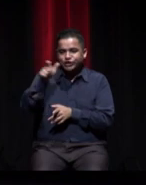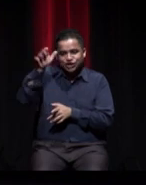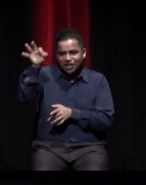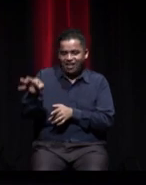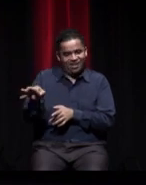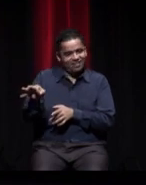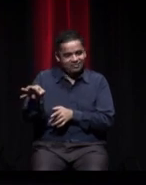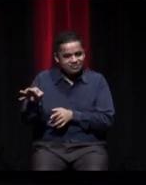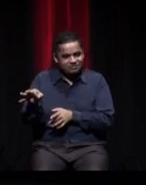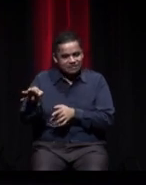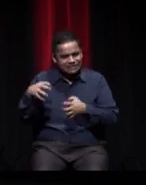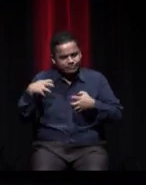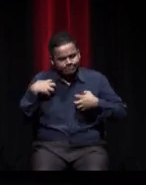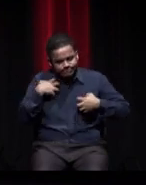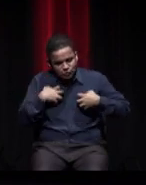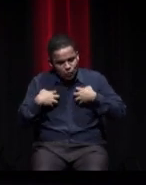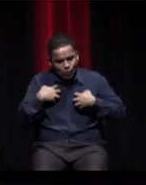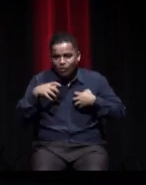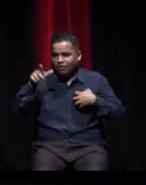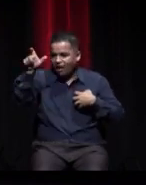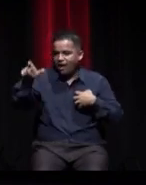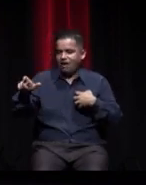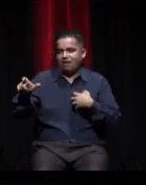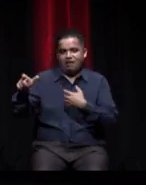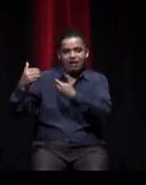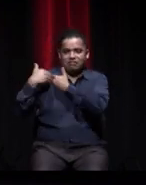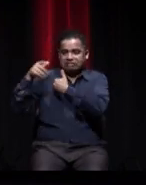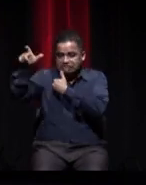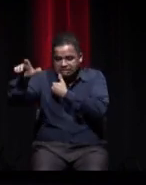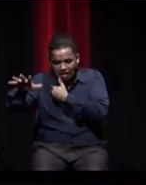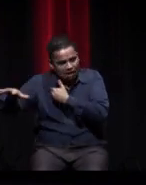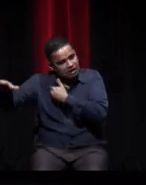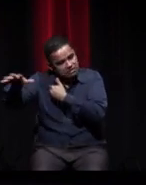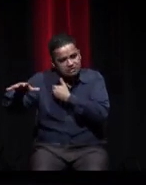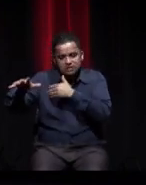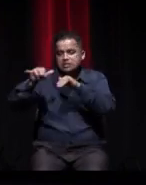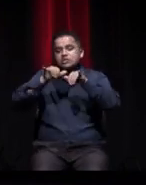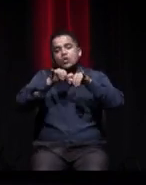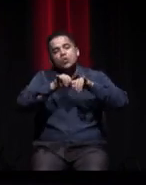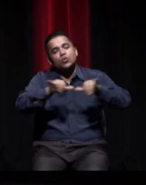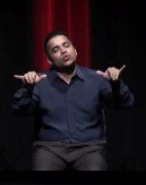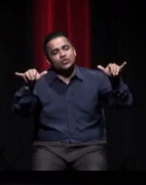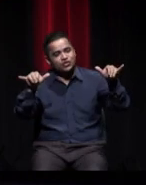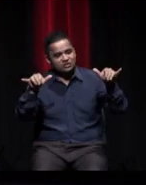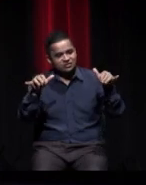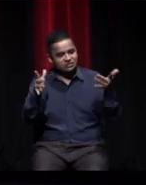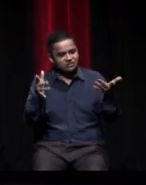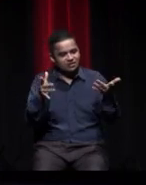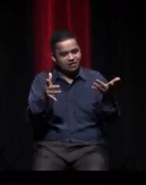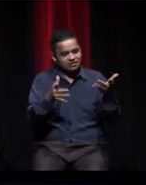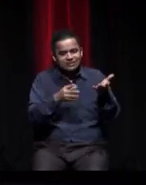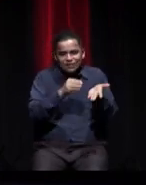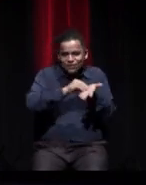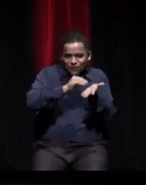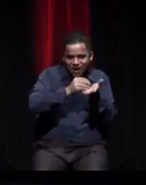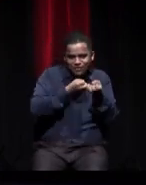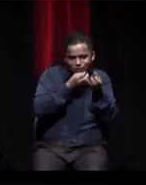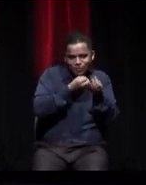Bothering the power. If news is always incomplete and always harmful,